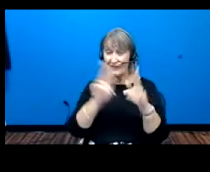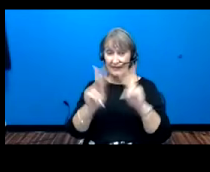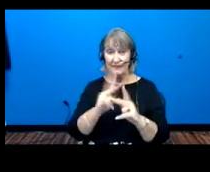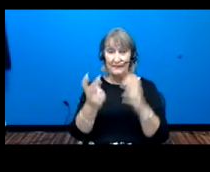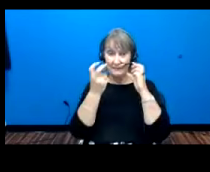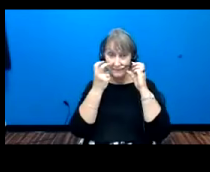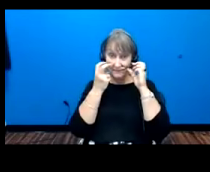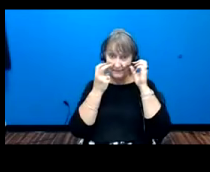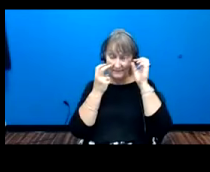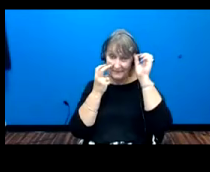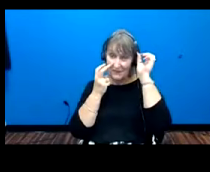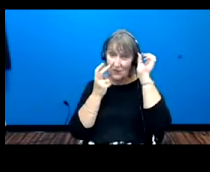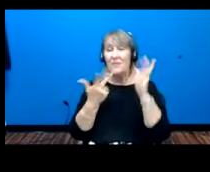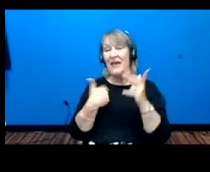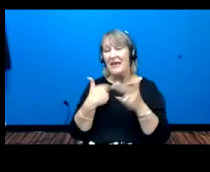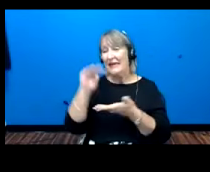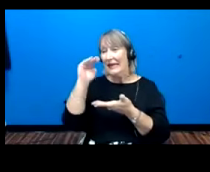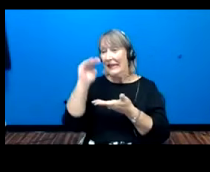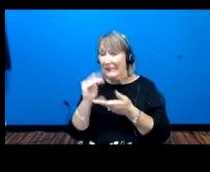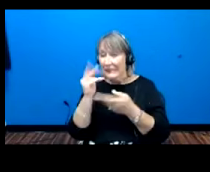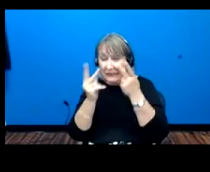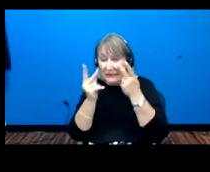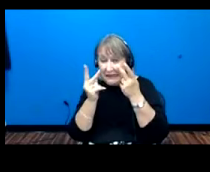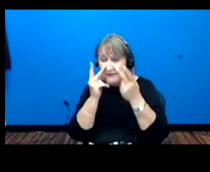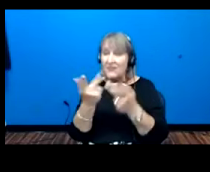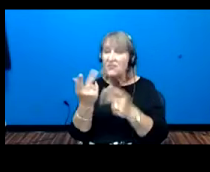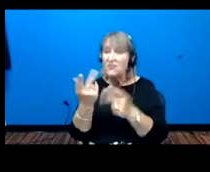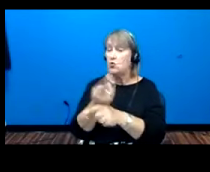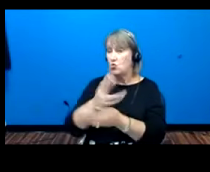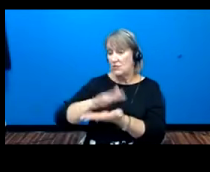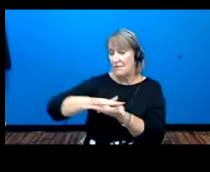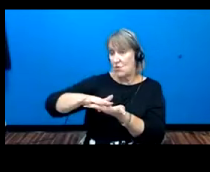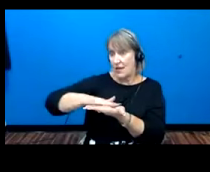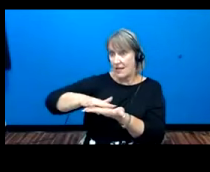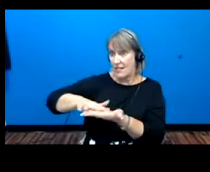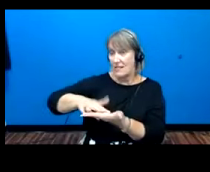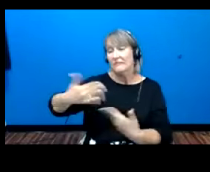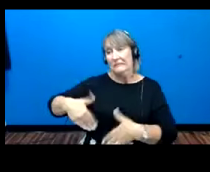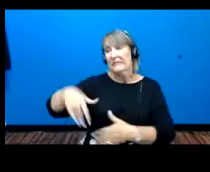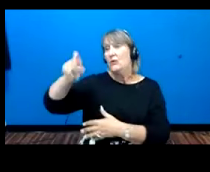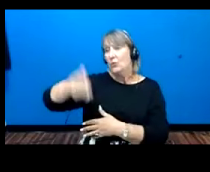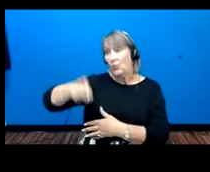who utilize braille, and there's obviously a big need to have this type of information,